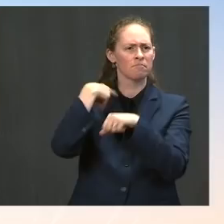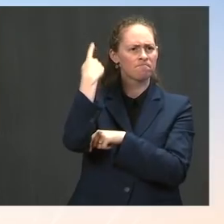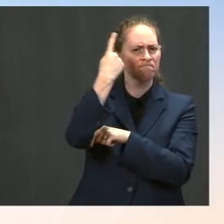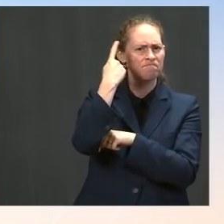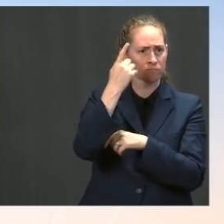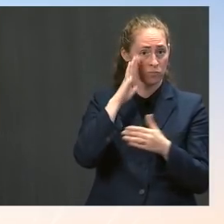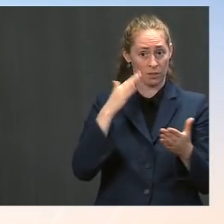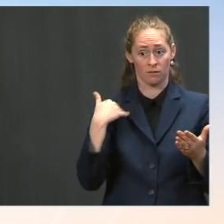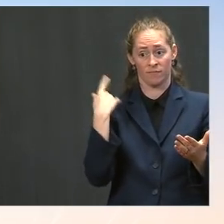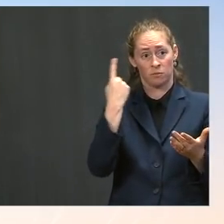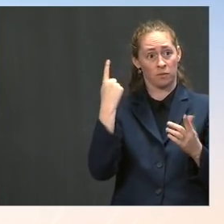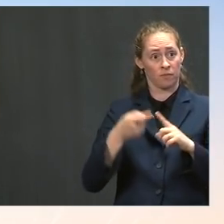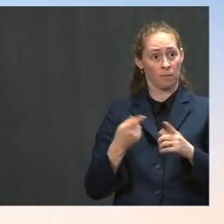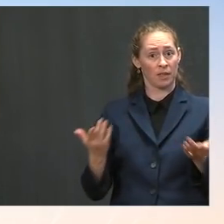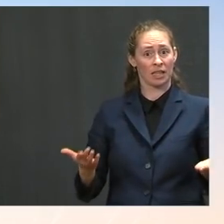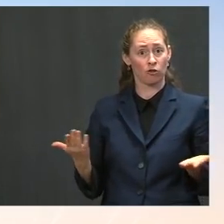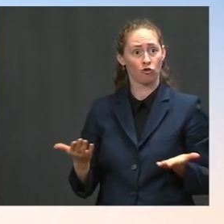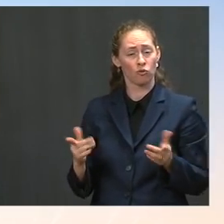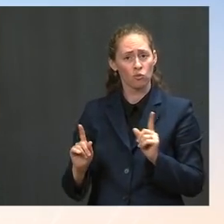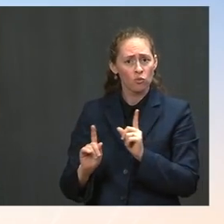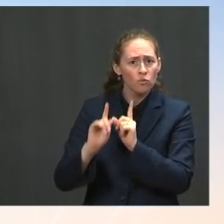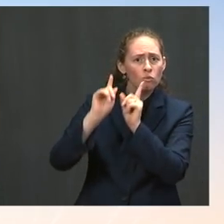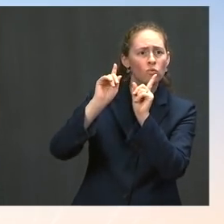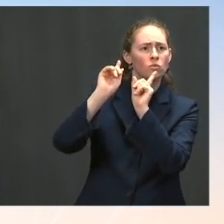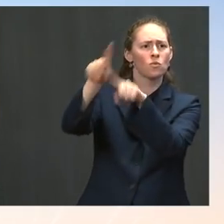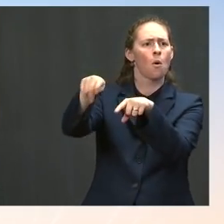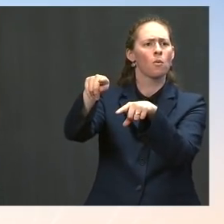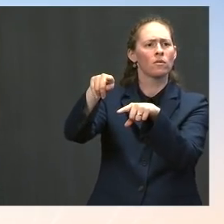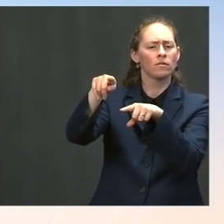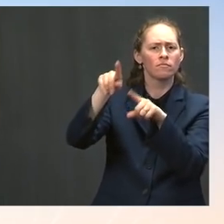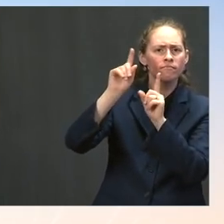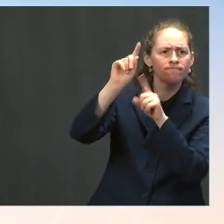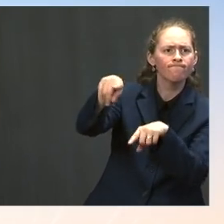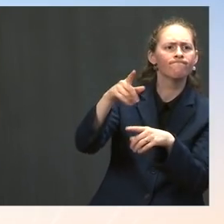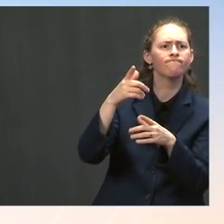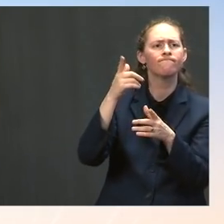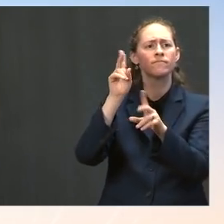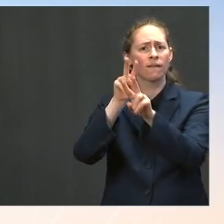attending the funeral of the assassinated President this Friday? And also, Greg Meeks,